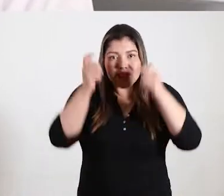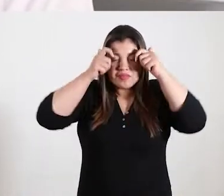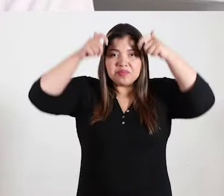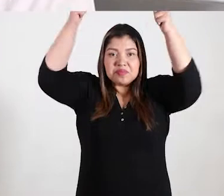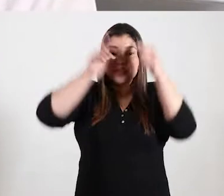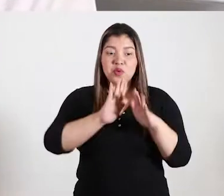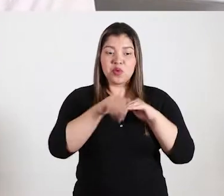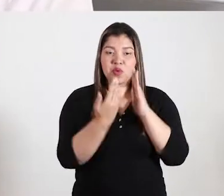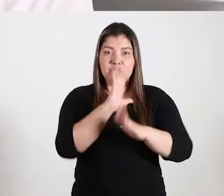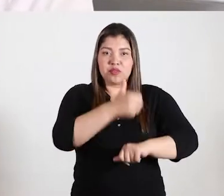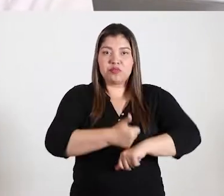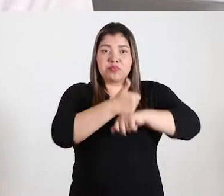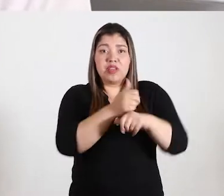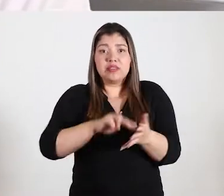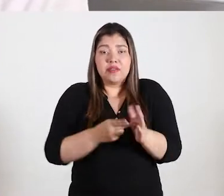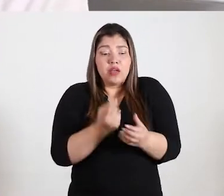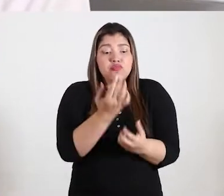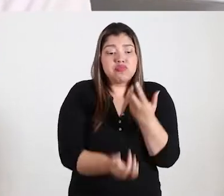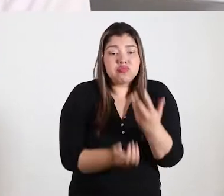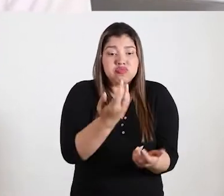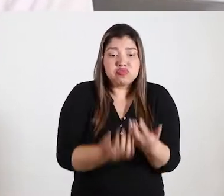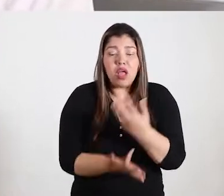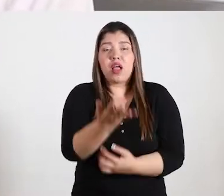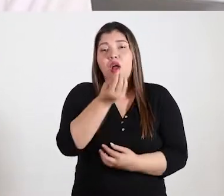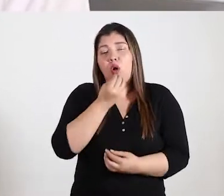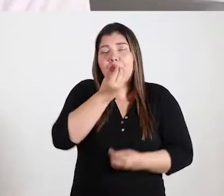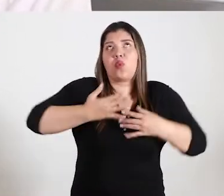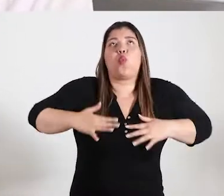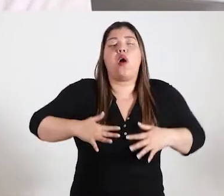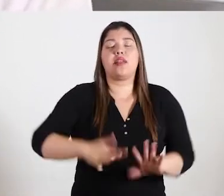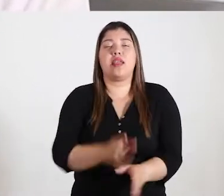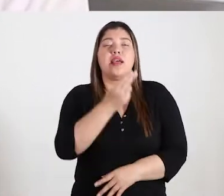Management, it's an exciting Career where you will learn many things and have